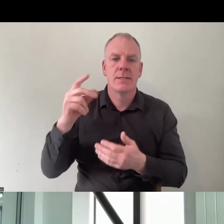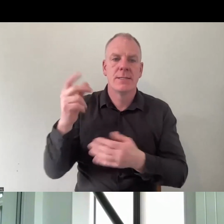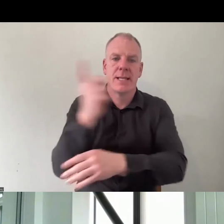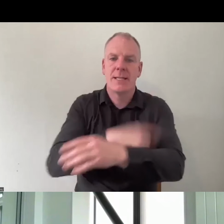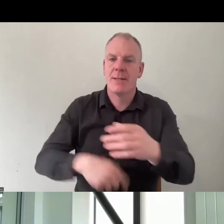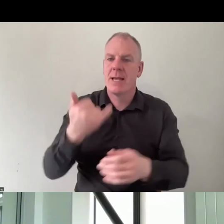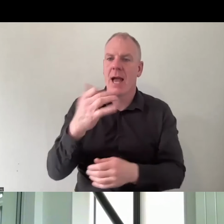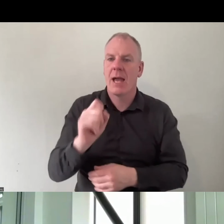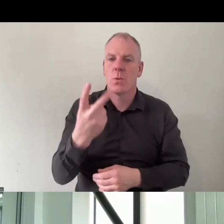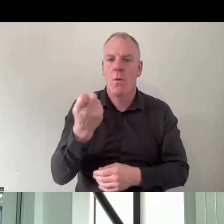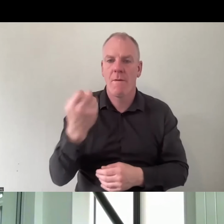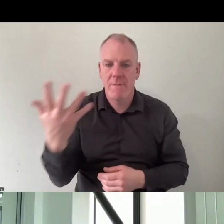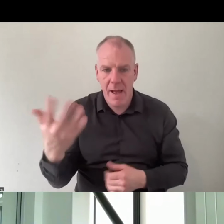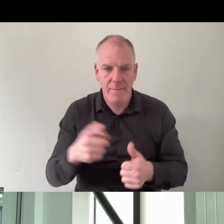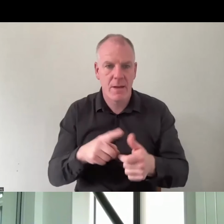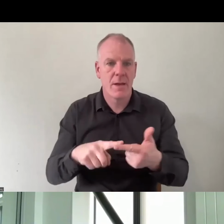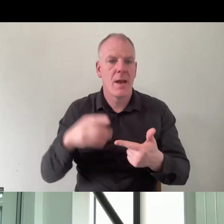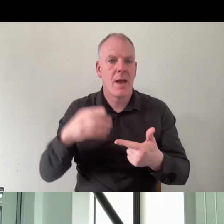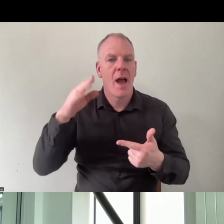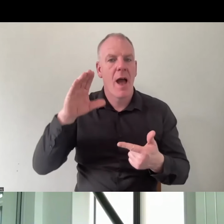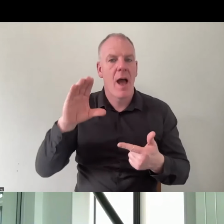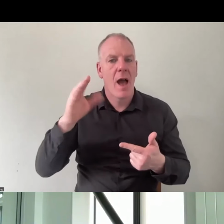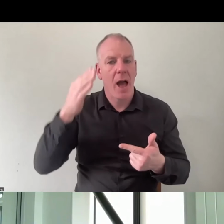the Irish Human Rights and Equality Commission Act,